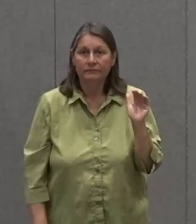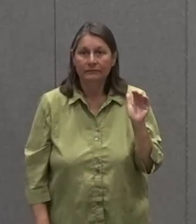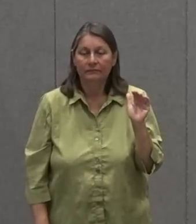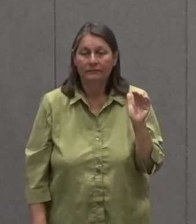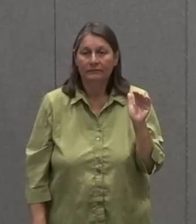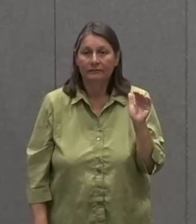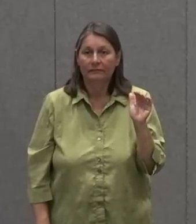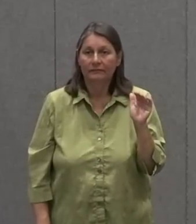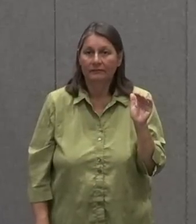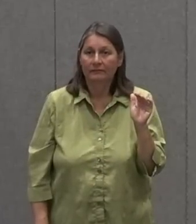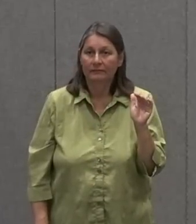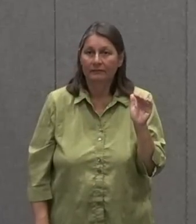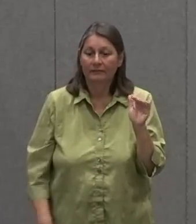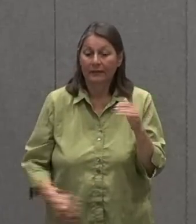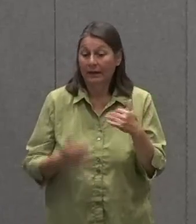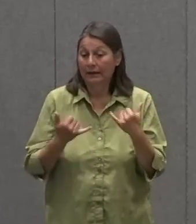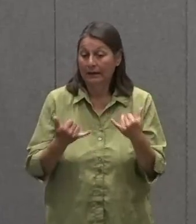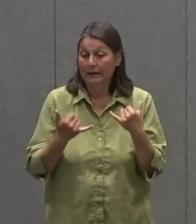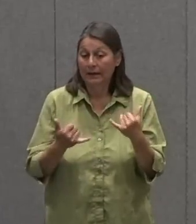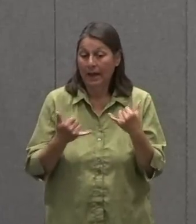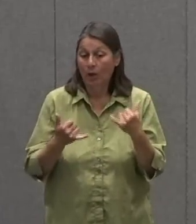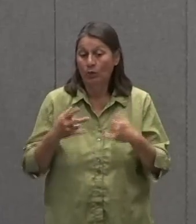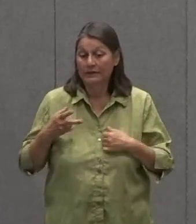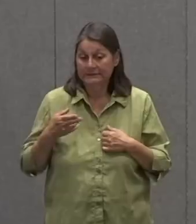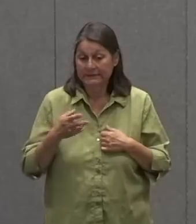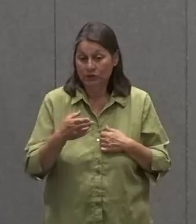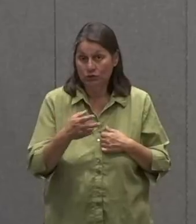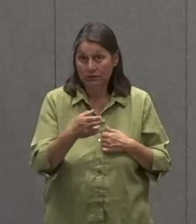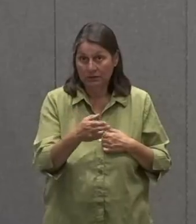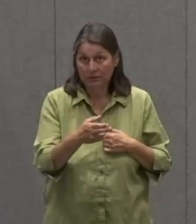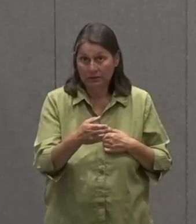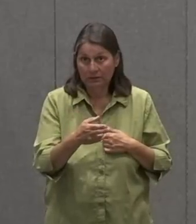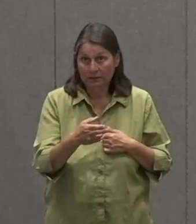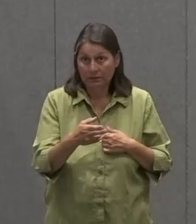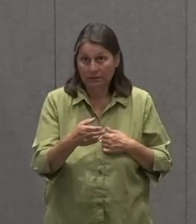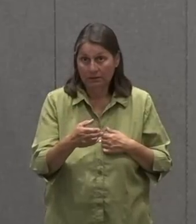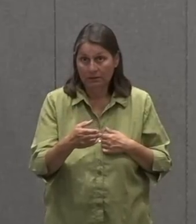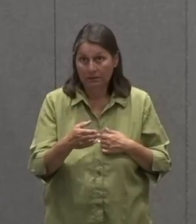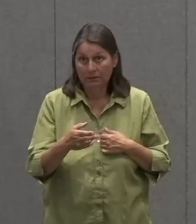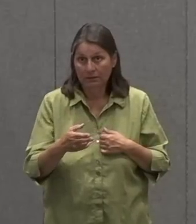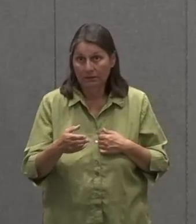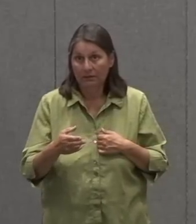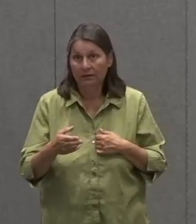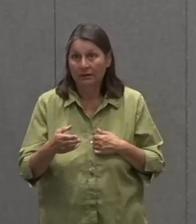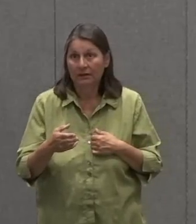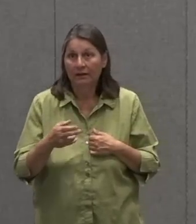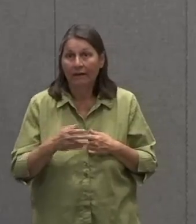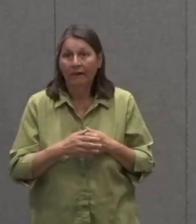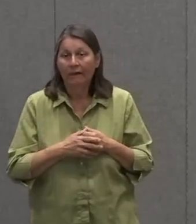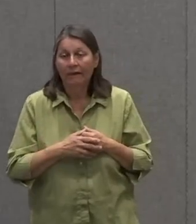to do is you're gonna use your scissors now. Make sure you're not cutting the back of the paper, but you're gonna use your scissors